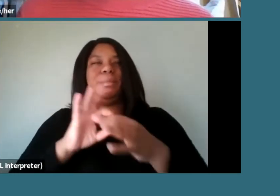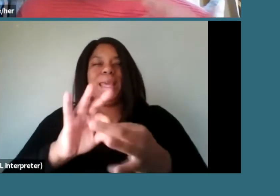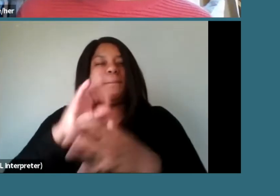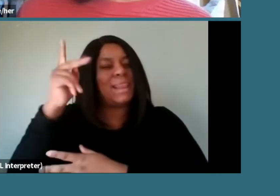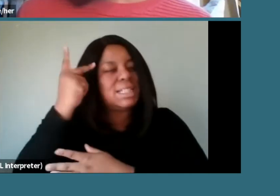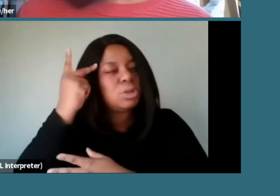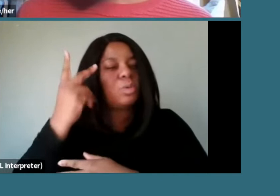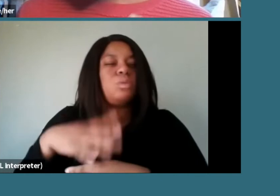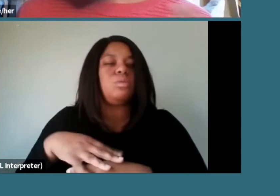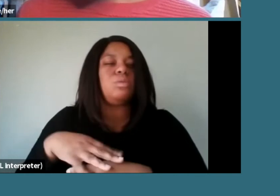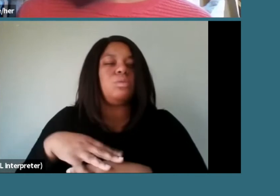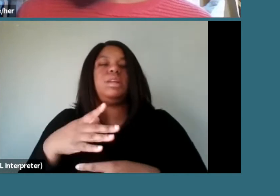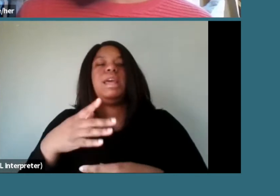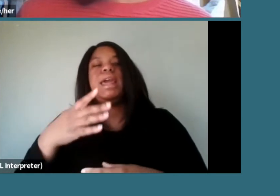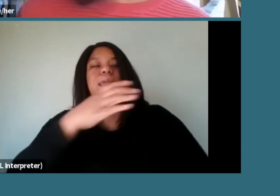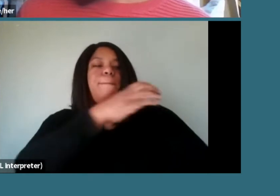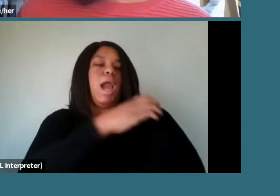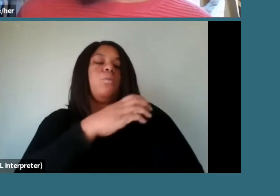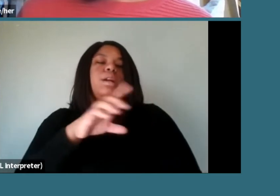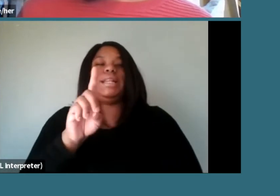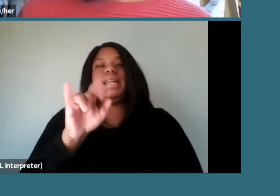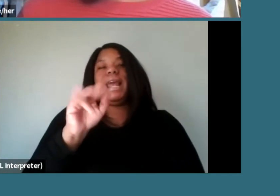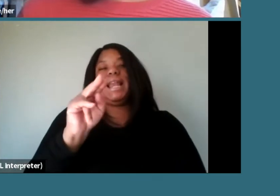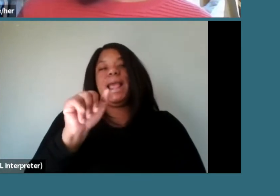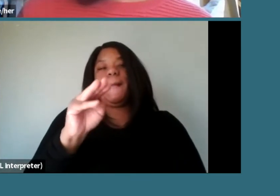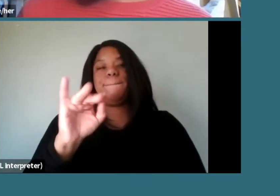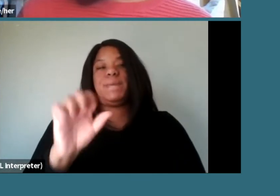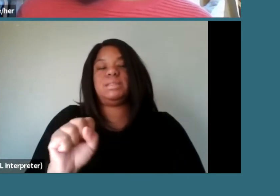that maybe the power dynamics that are at play when you're describing someone.